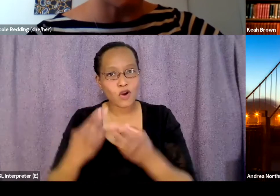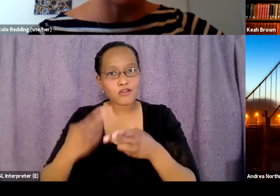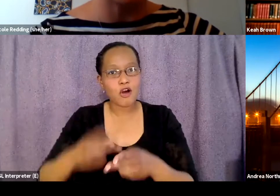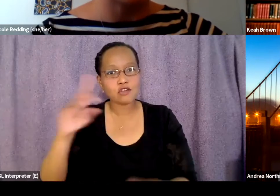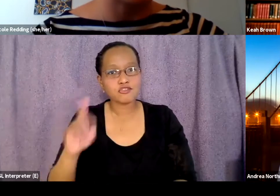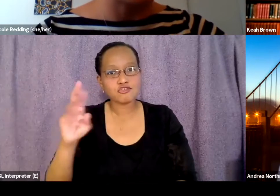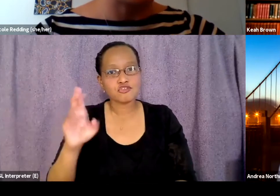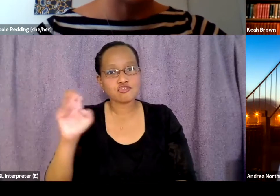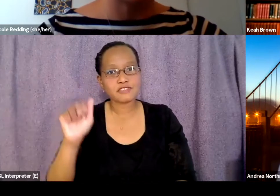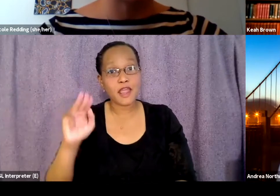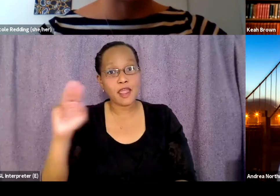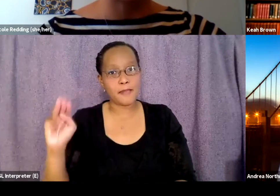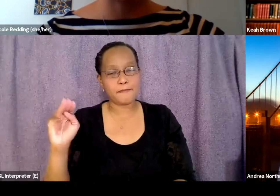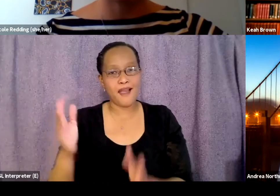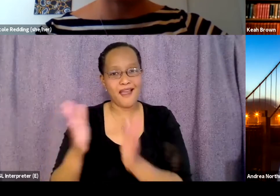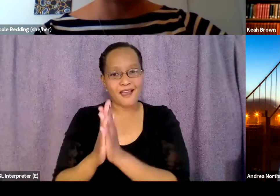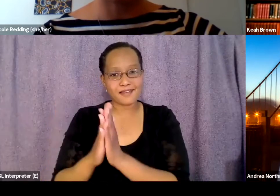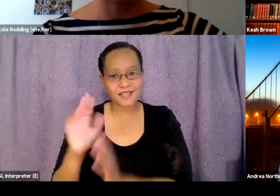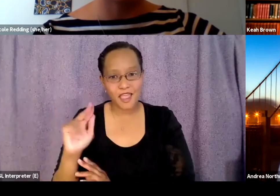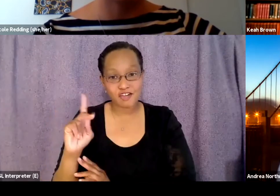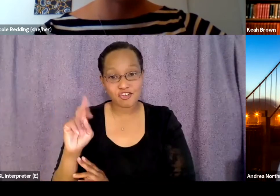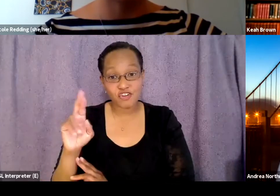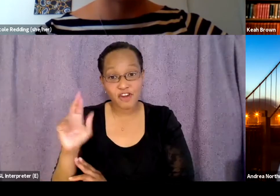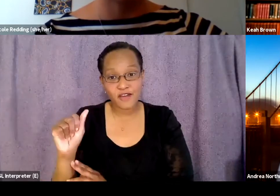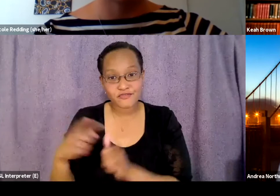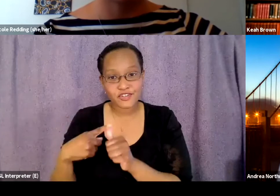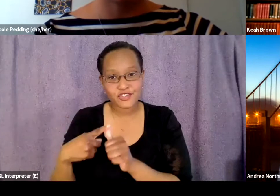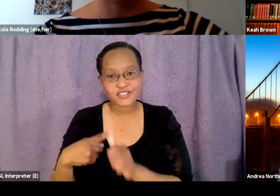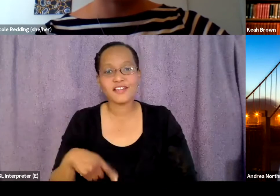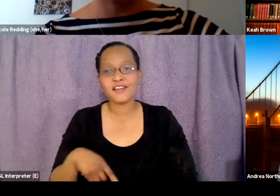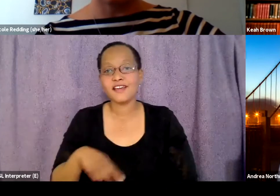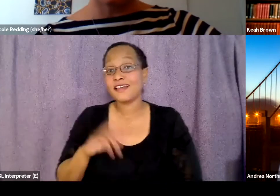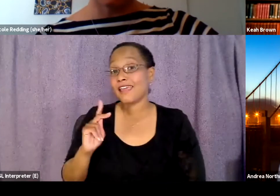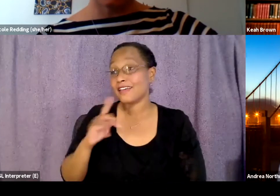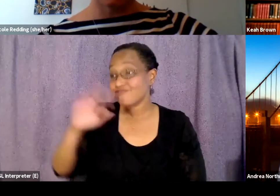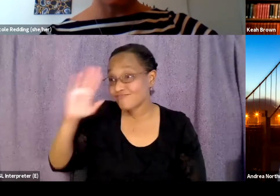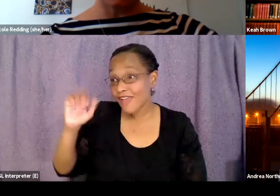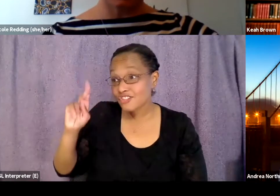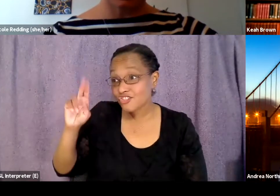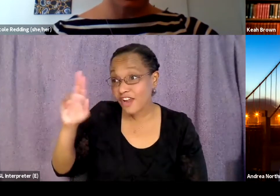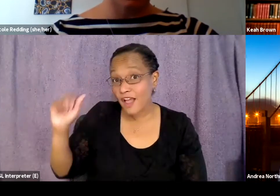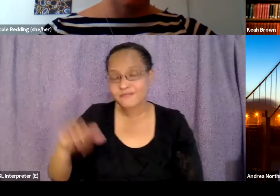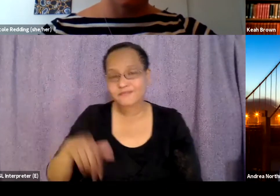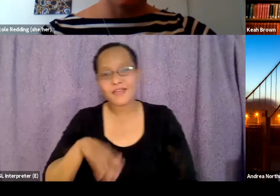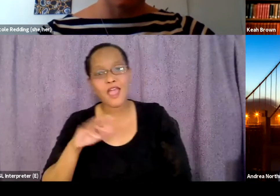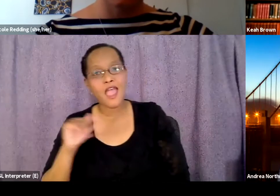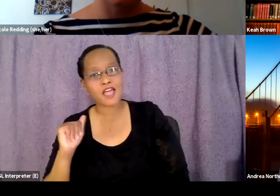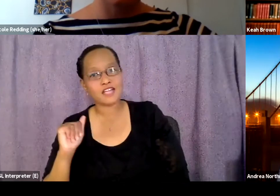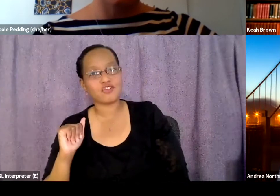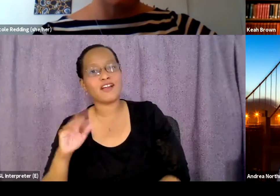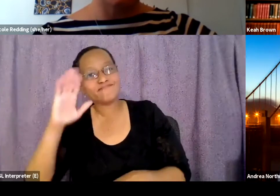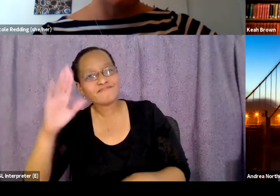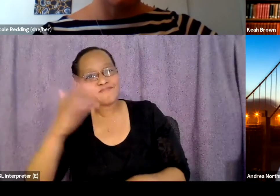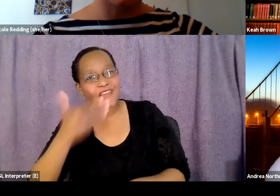Andrea Northrup: Hi Keah I thank you so much for being with us again, this is a little